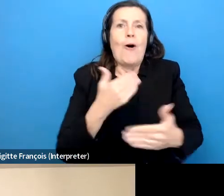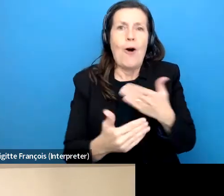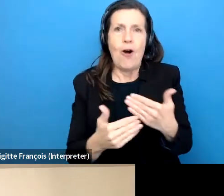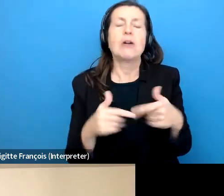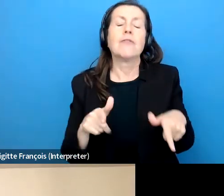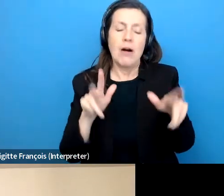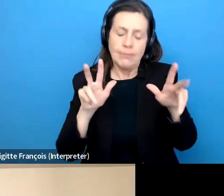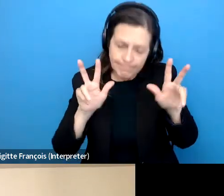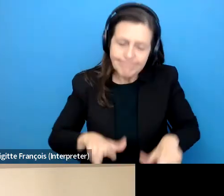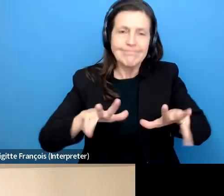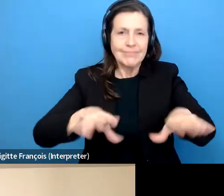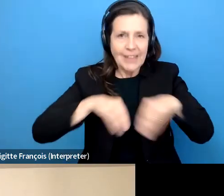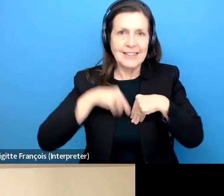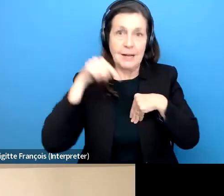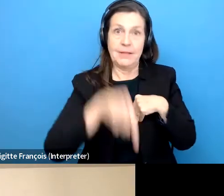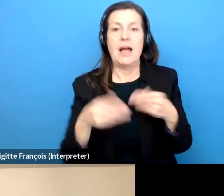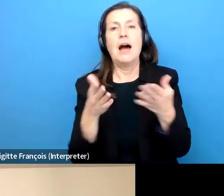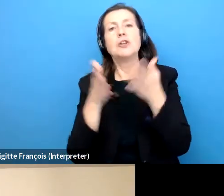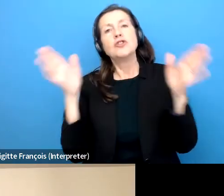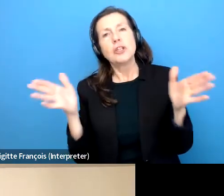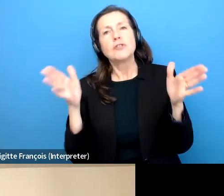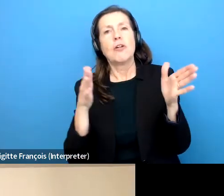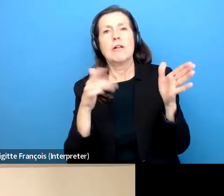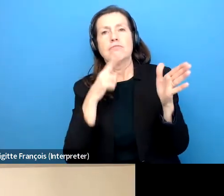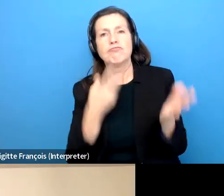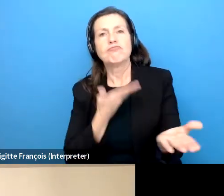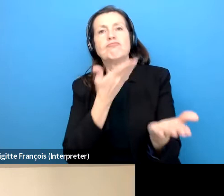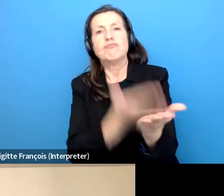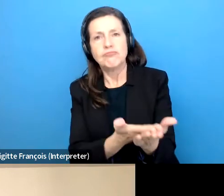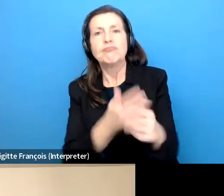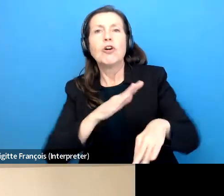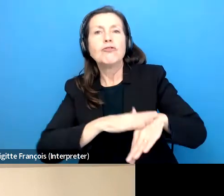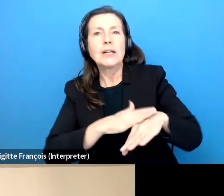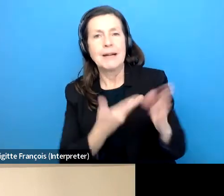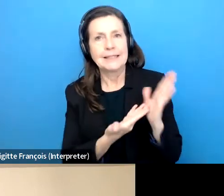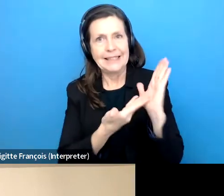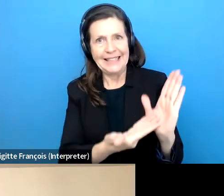of this General Recommendation, because the adoption took place online.